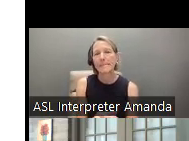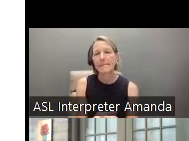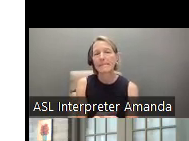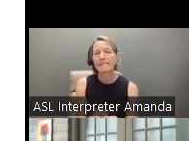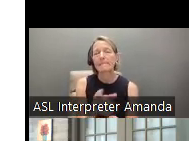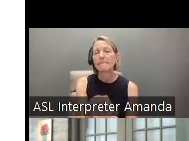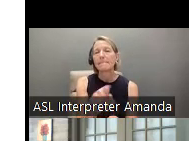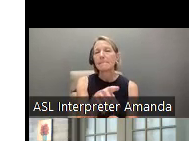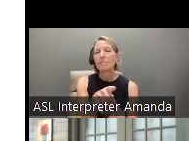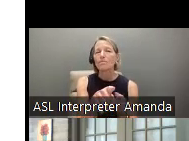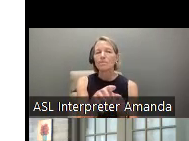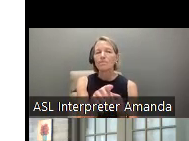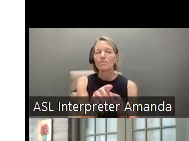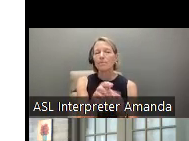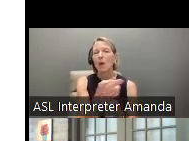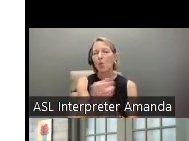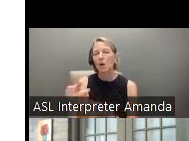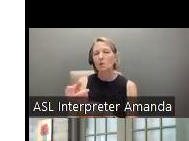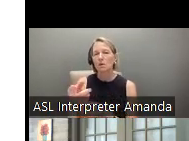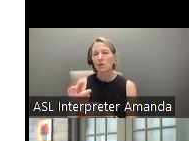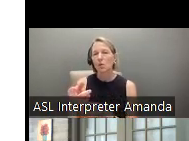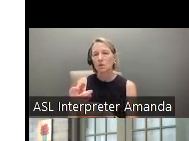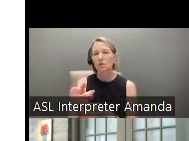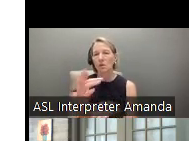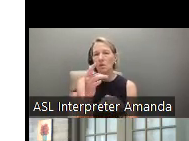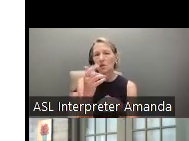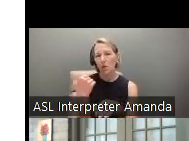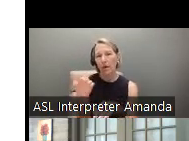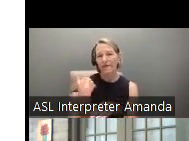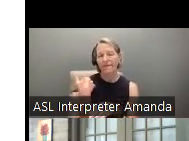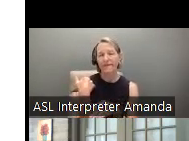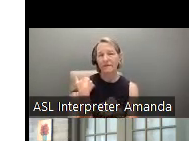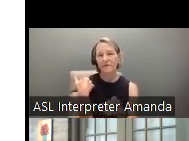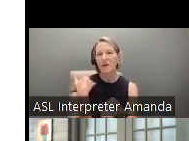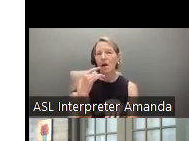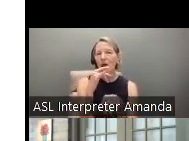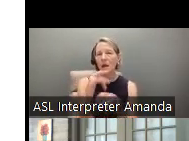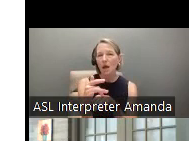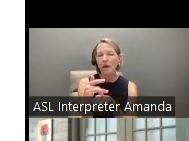so here are some resources that we have that are available on the